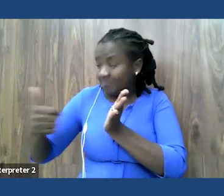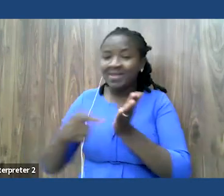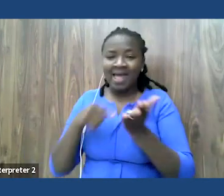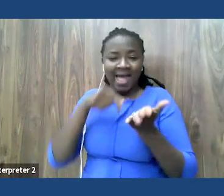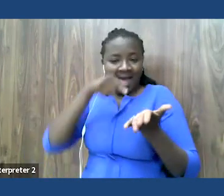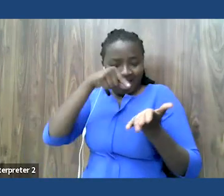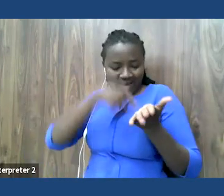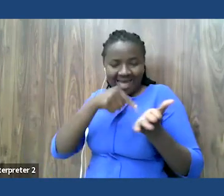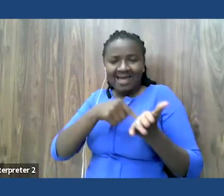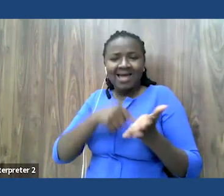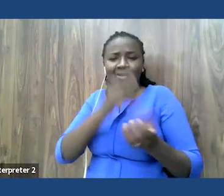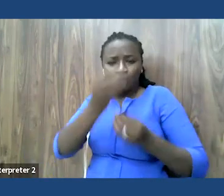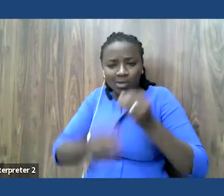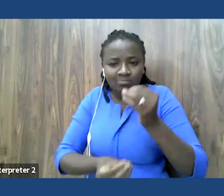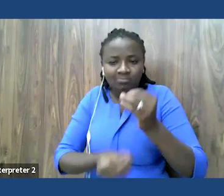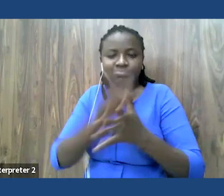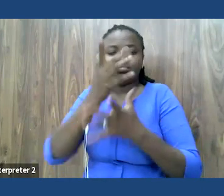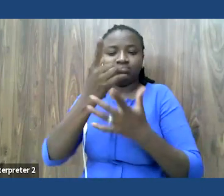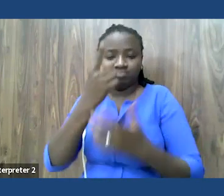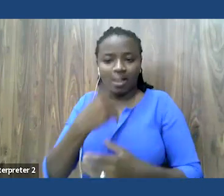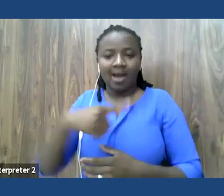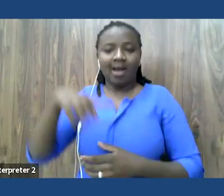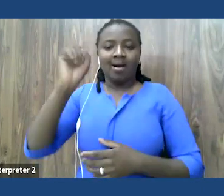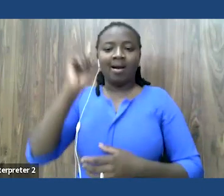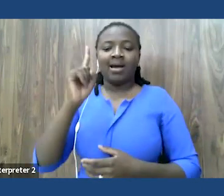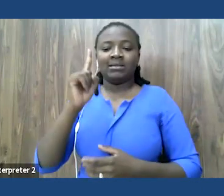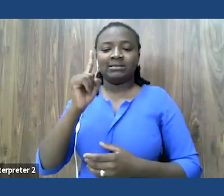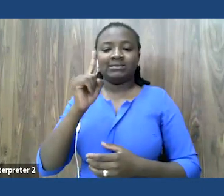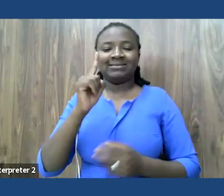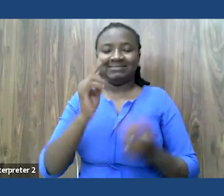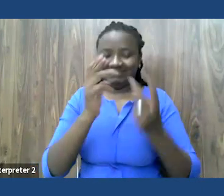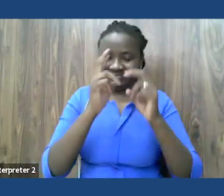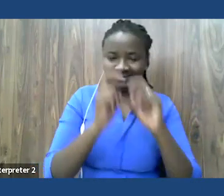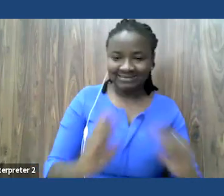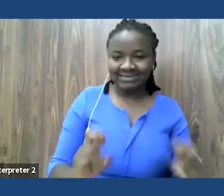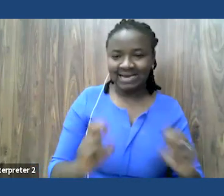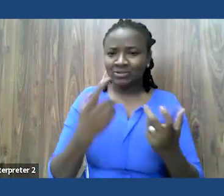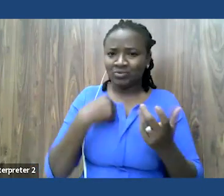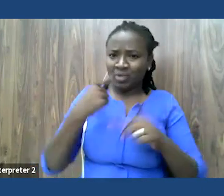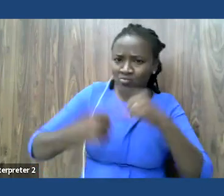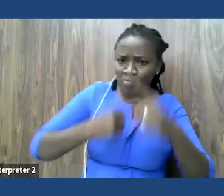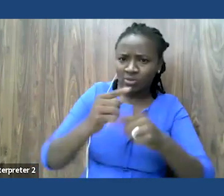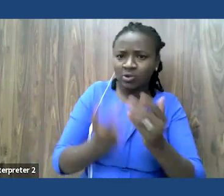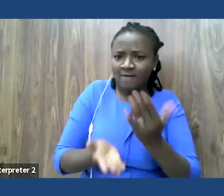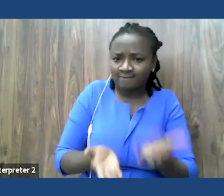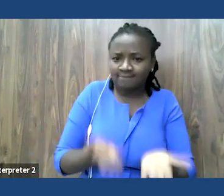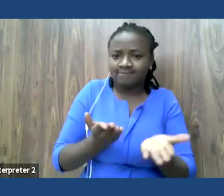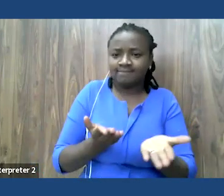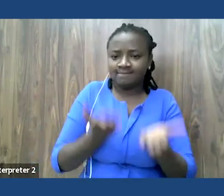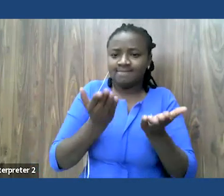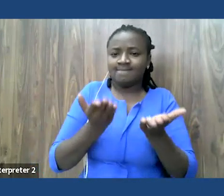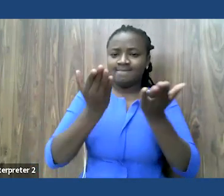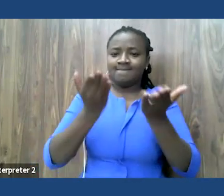right participants for that research, testing, and then continuous feedback after a product has been deployed.